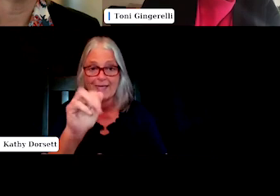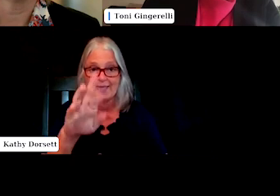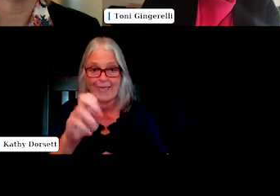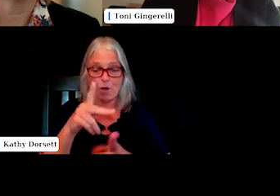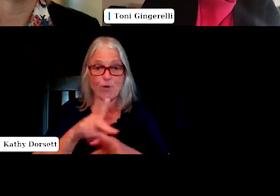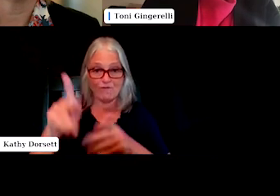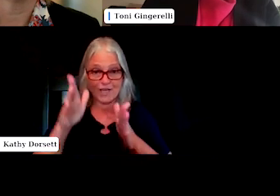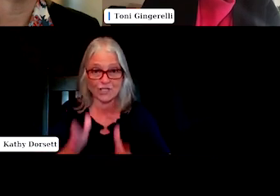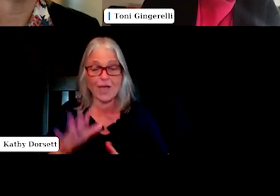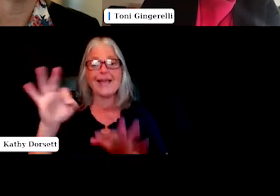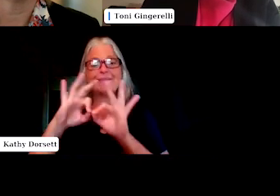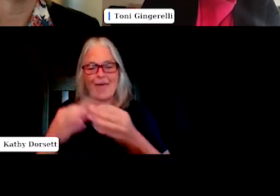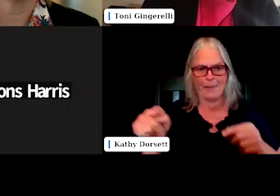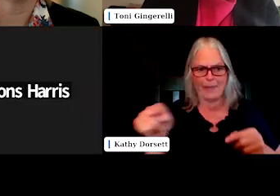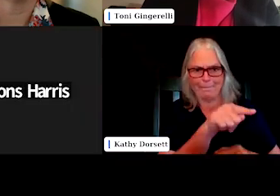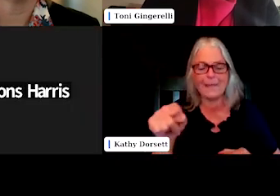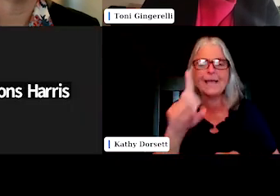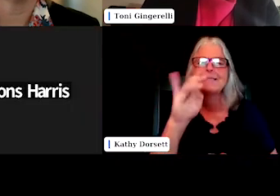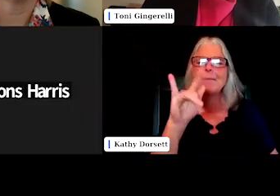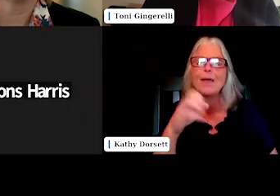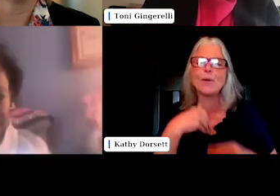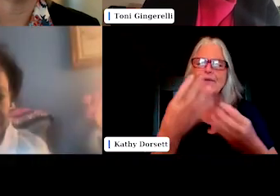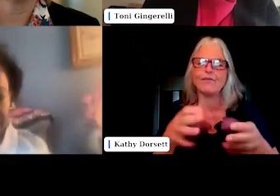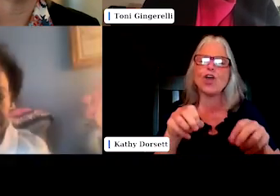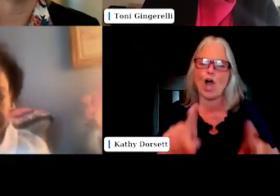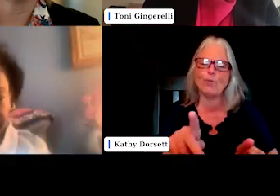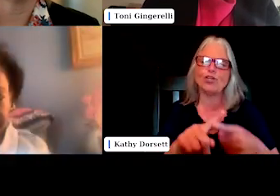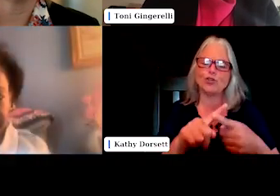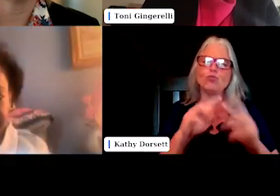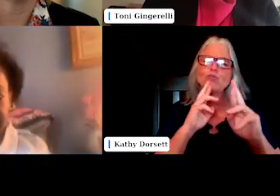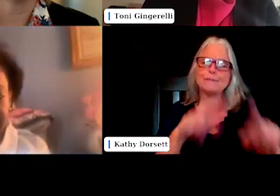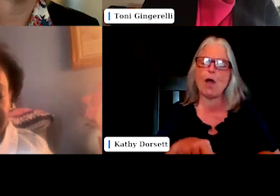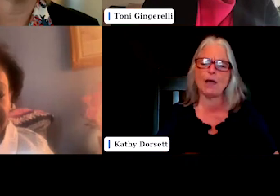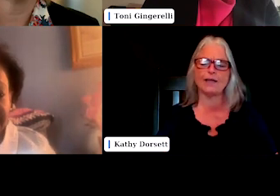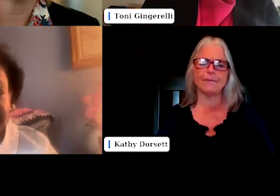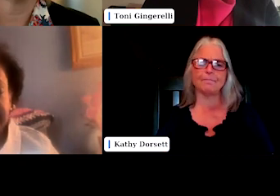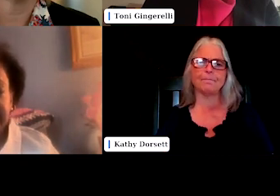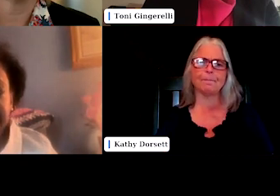And the family. So Debbie wanted to give you the opportunity to to respond to that.